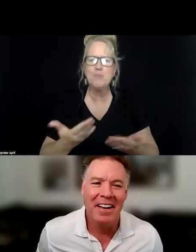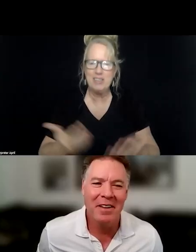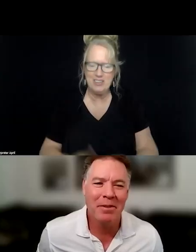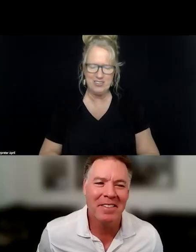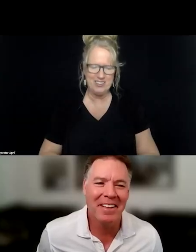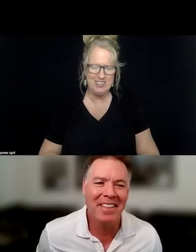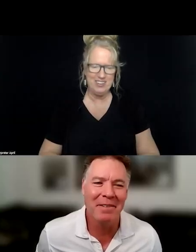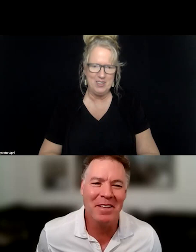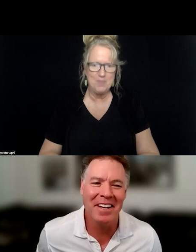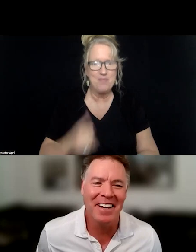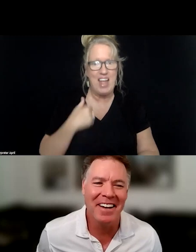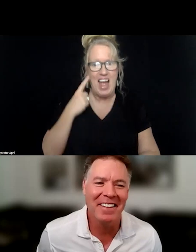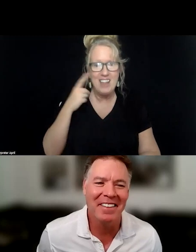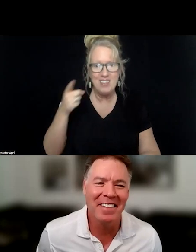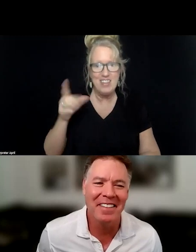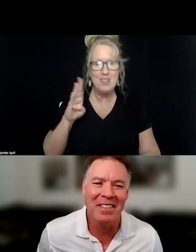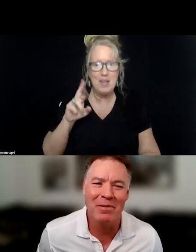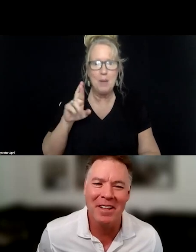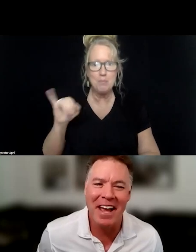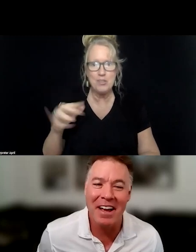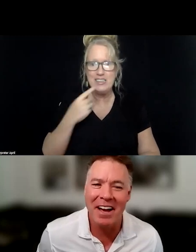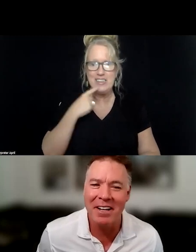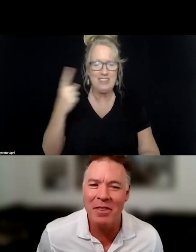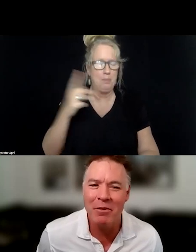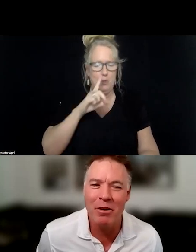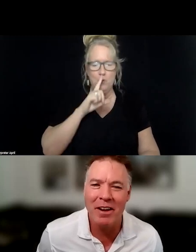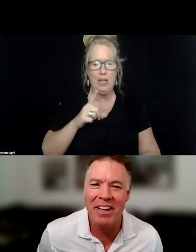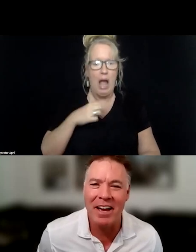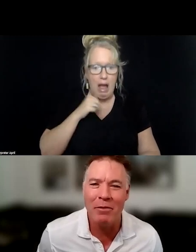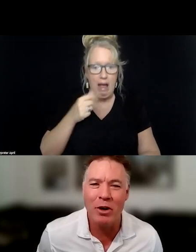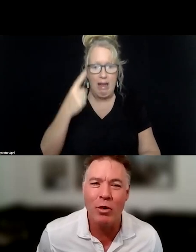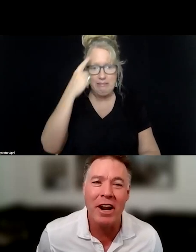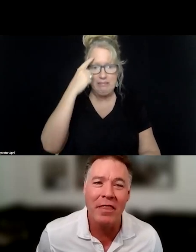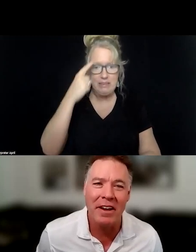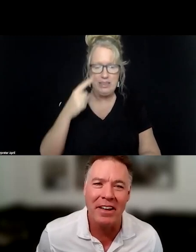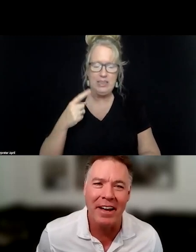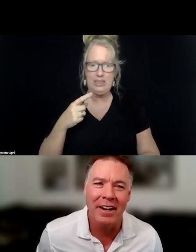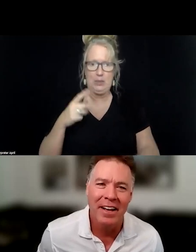I THINK BRIE SAID SOMETHING -- I DID NOT THINK WE WERE THERE YET. WE ARE NOT THERE YET.